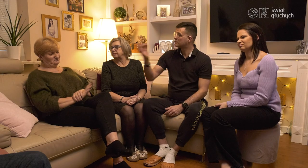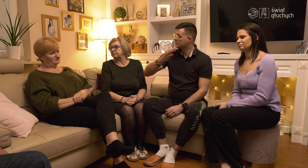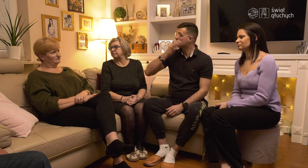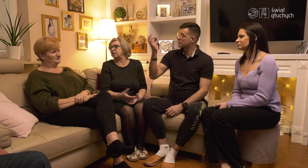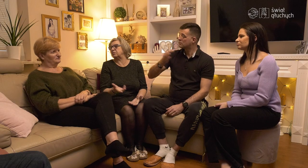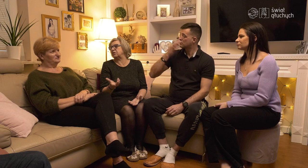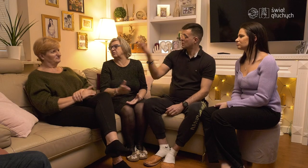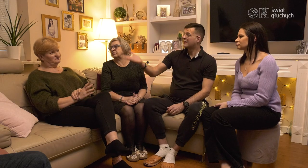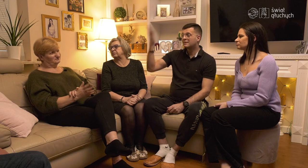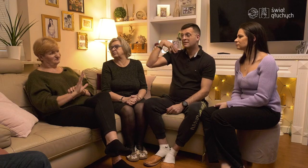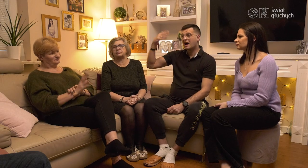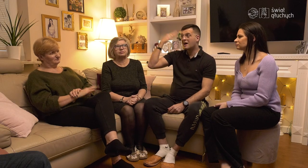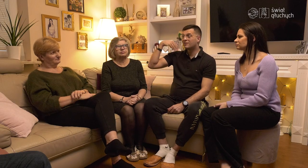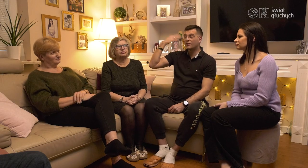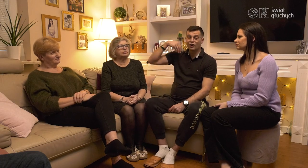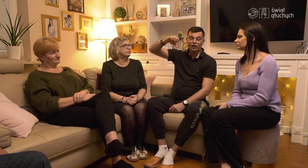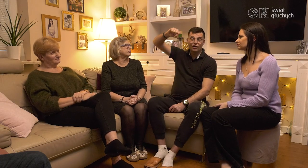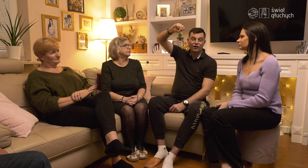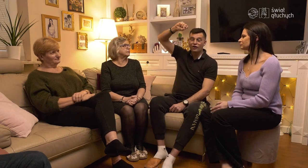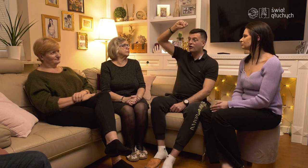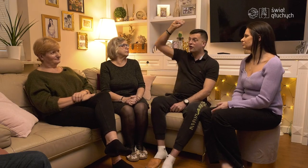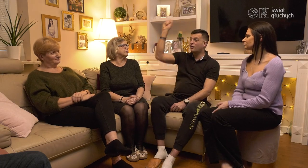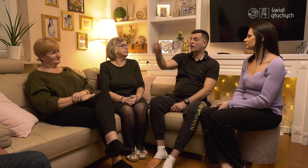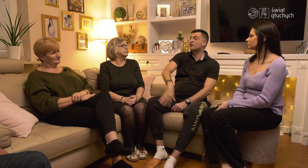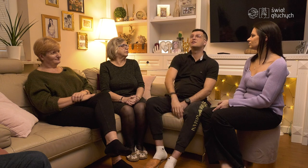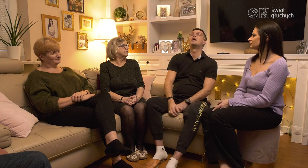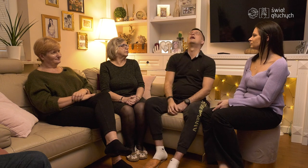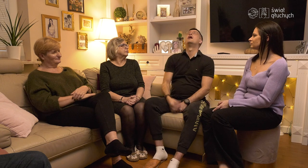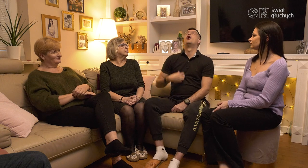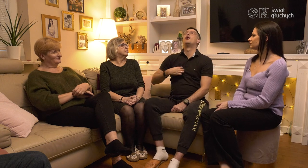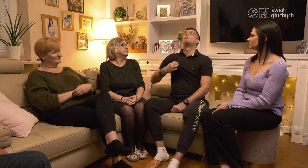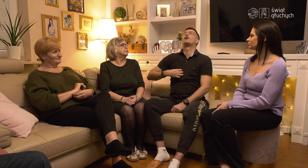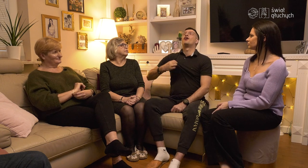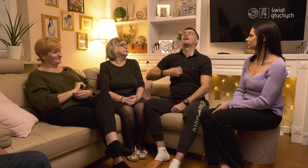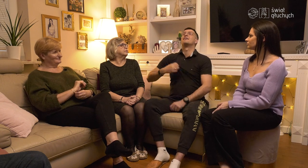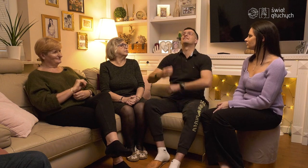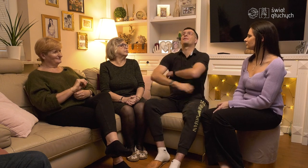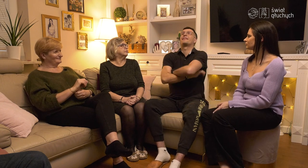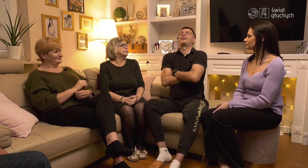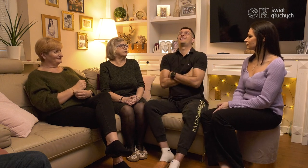[Rafał]: In the past it was much worse. Indifference.